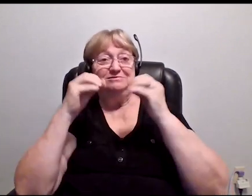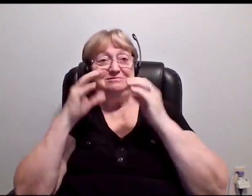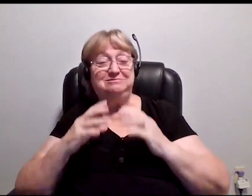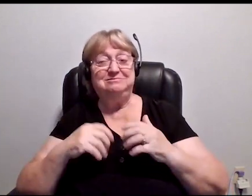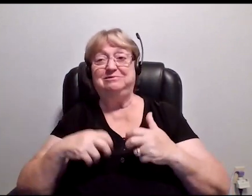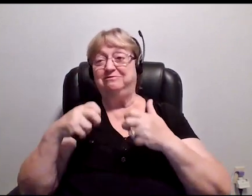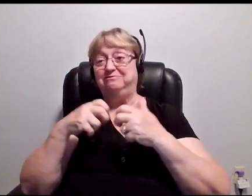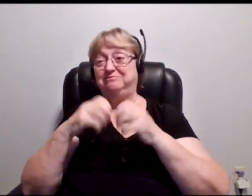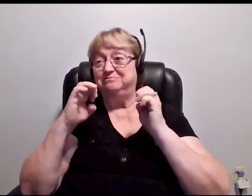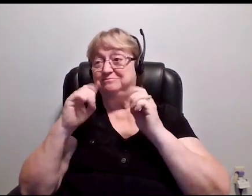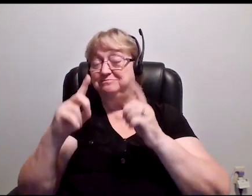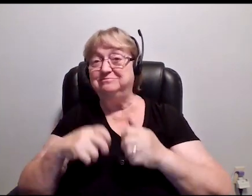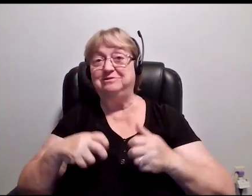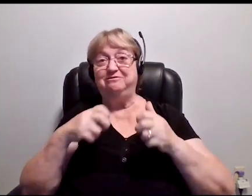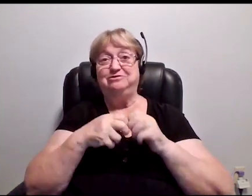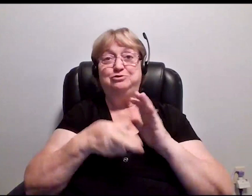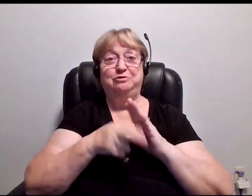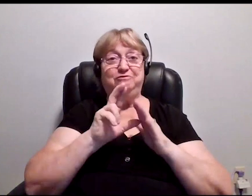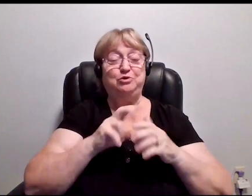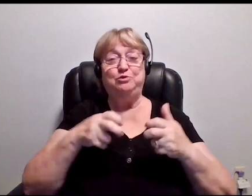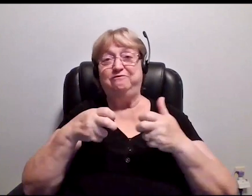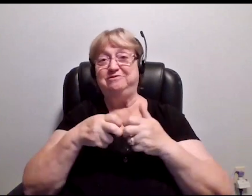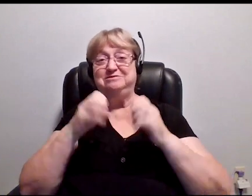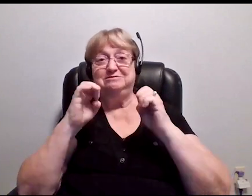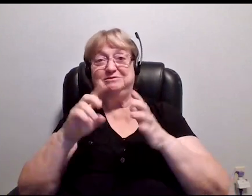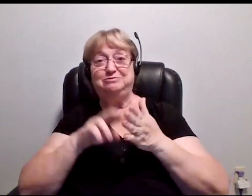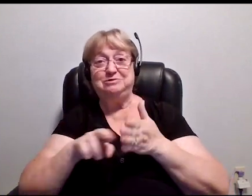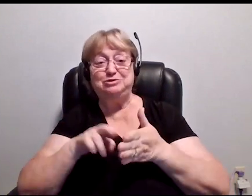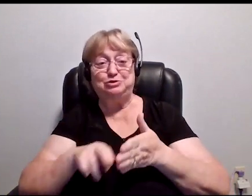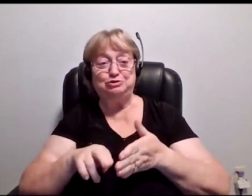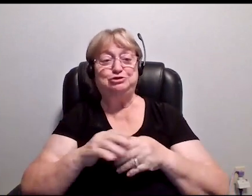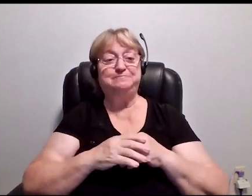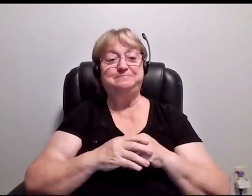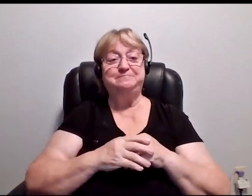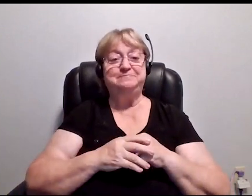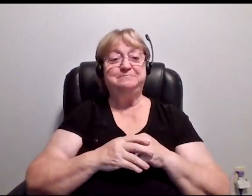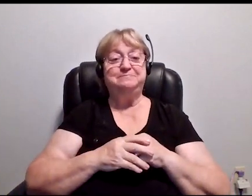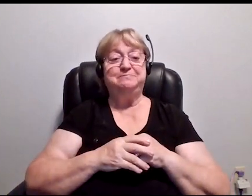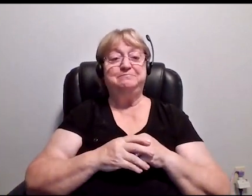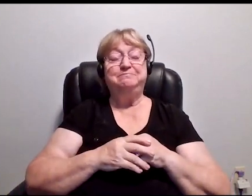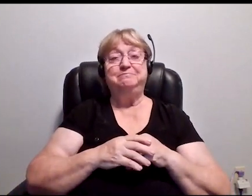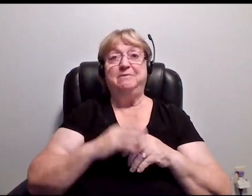and Physical Review Physics Education Research, and had a couple of keywords. To show you about our literature review process,